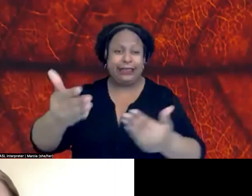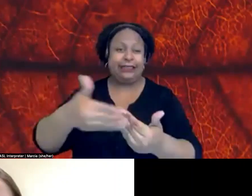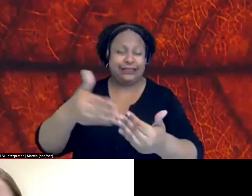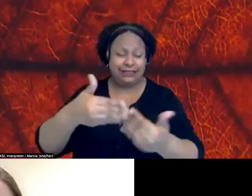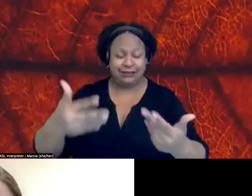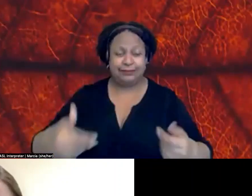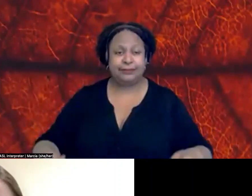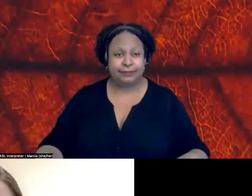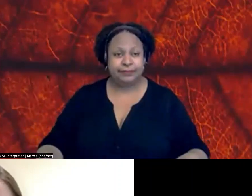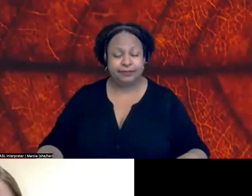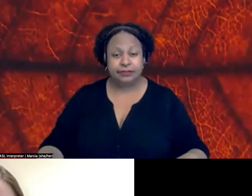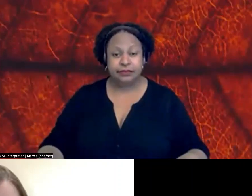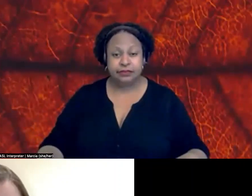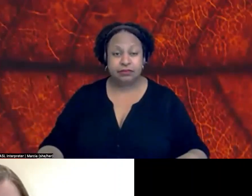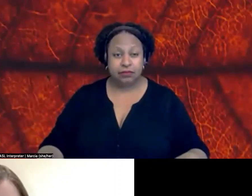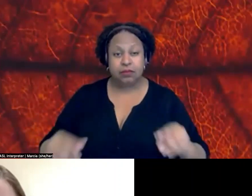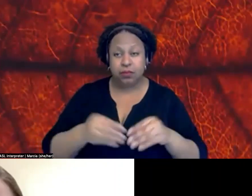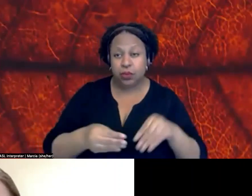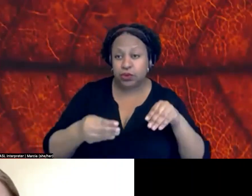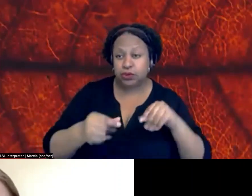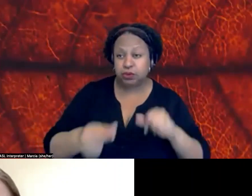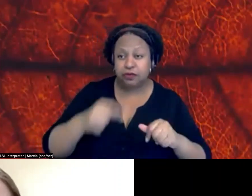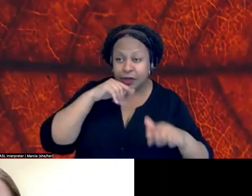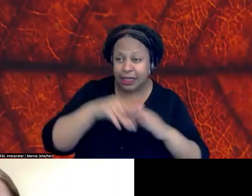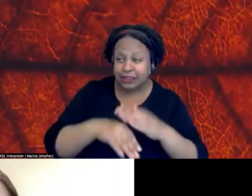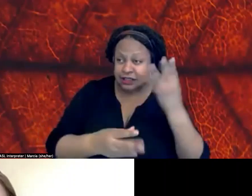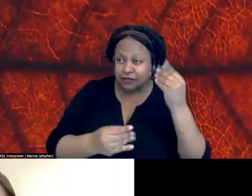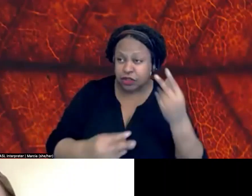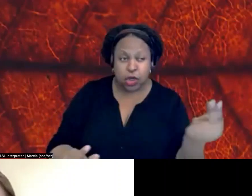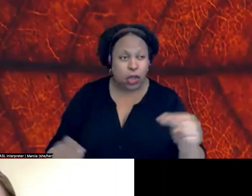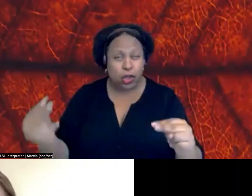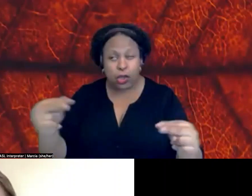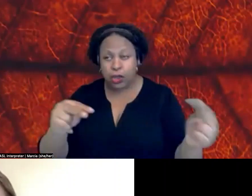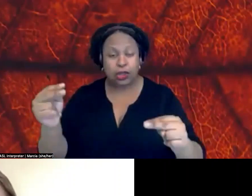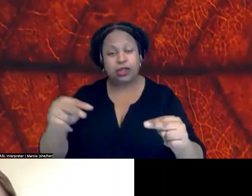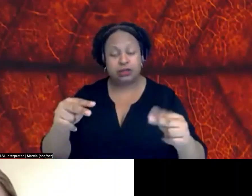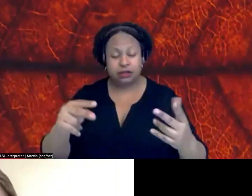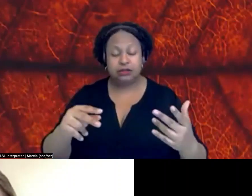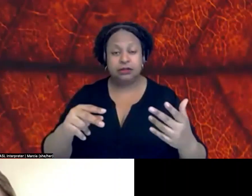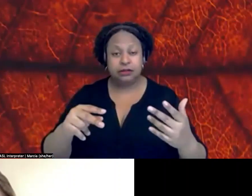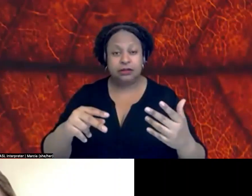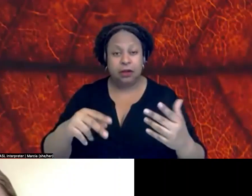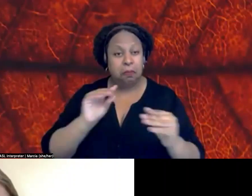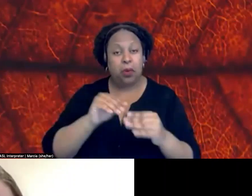and it made it much easier to access for us and also to be more productive in our practicum.